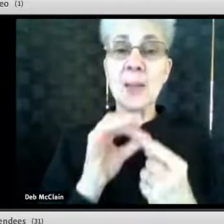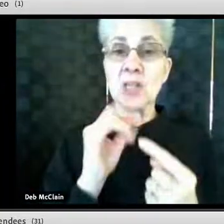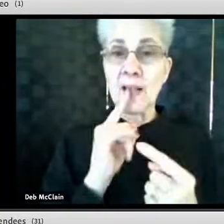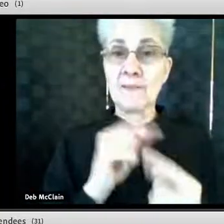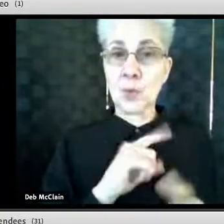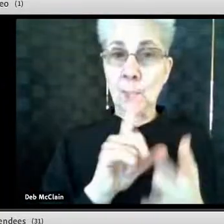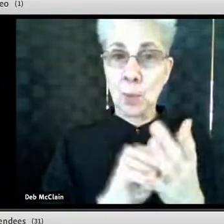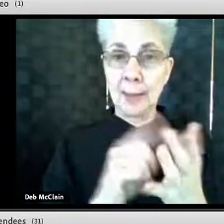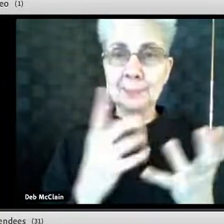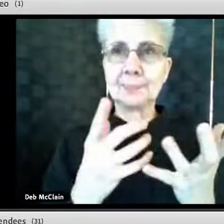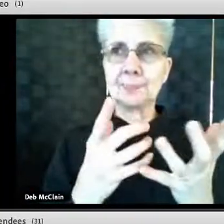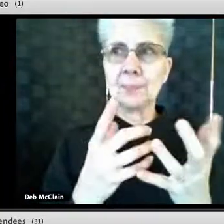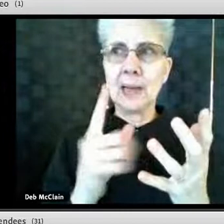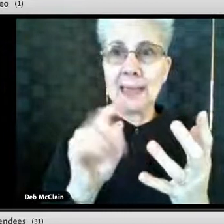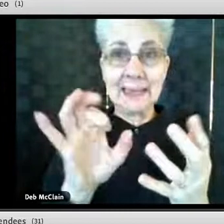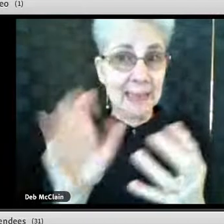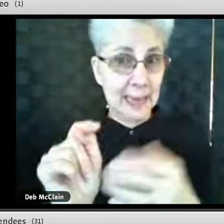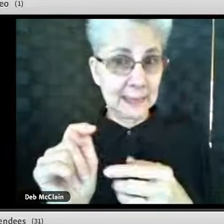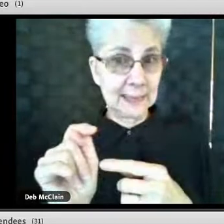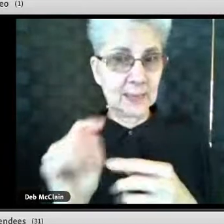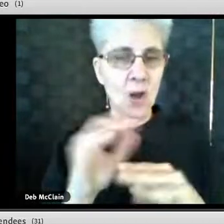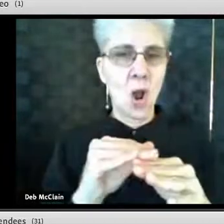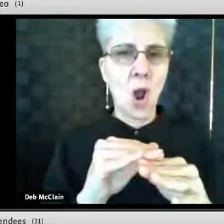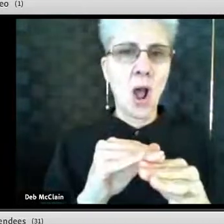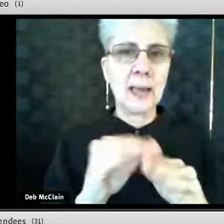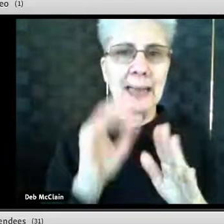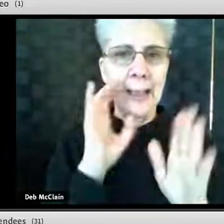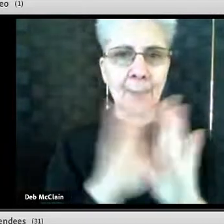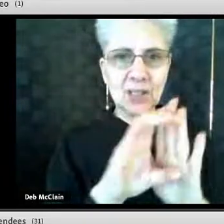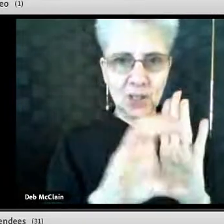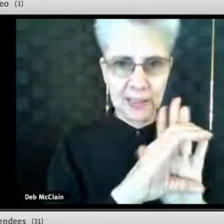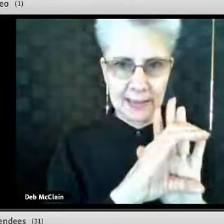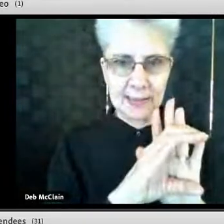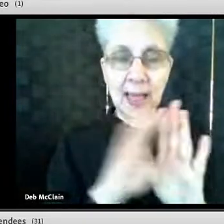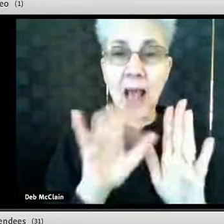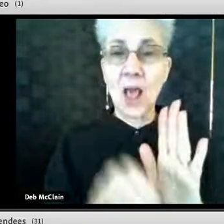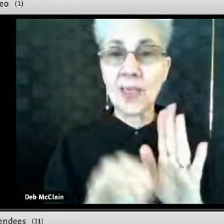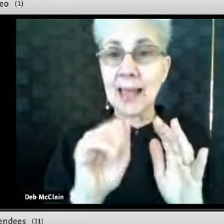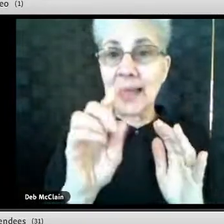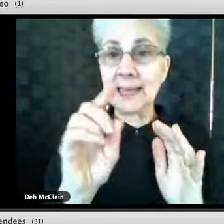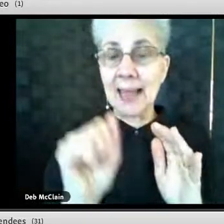You know, especially if you print text on images,